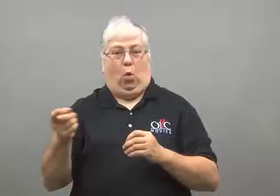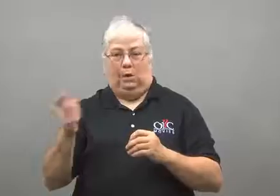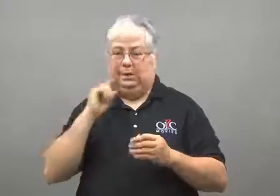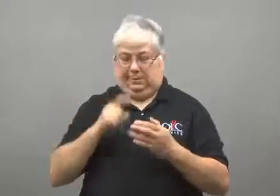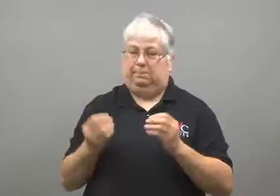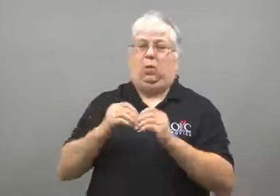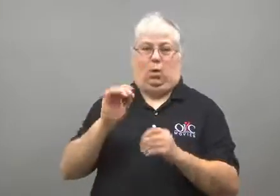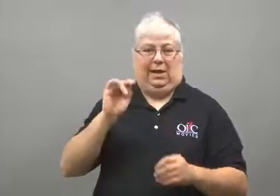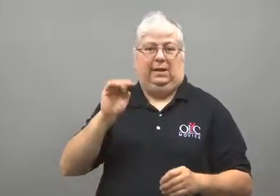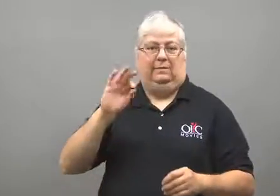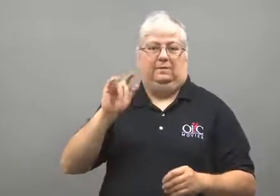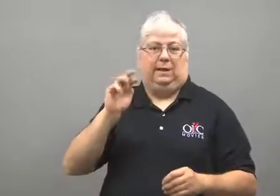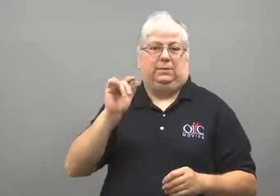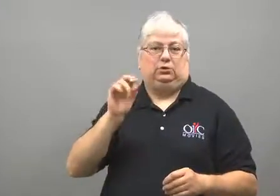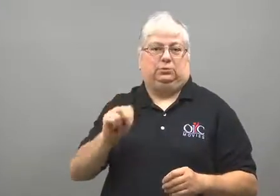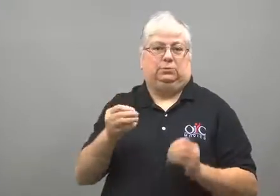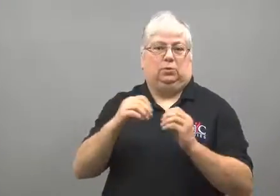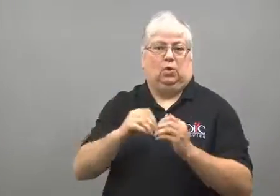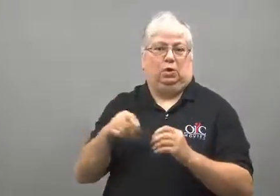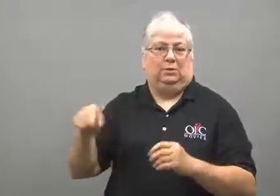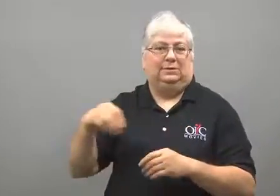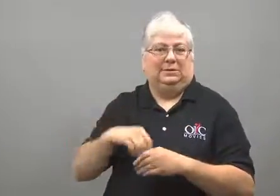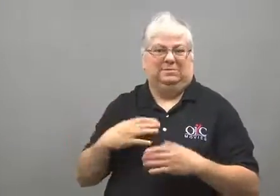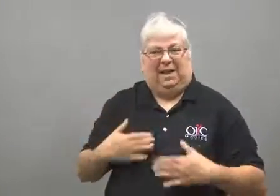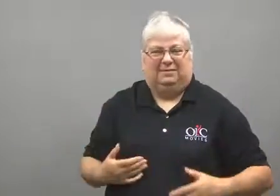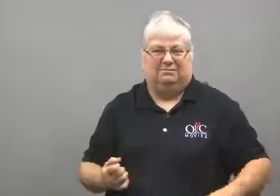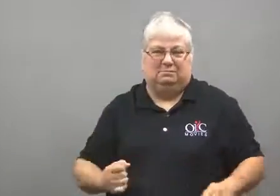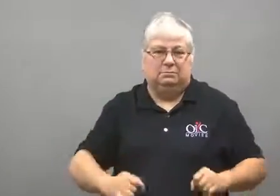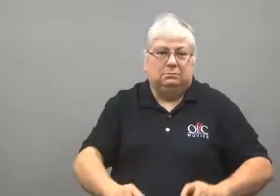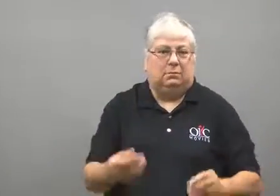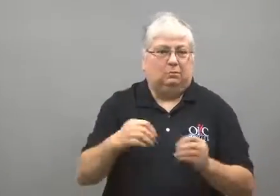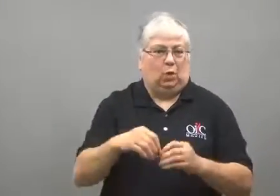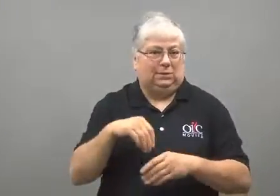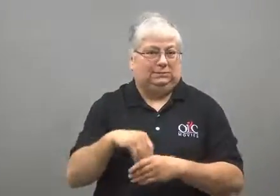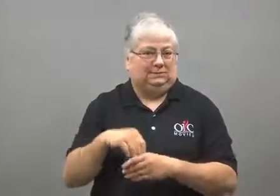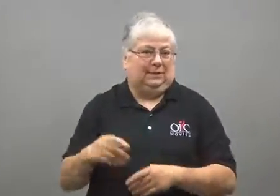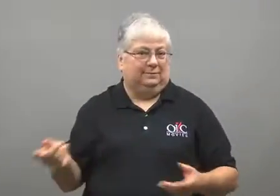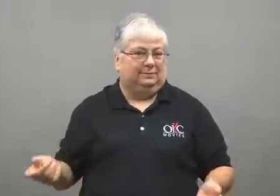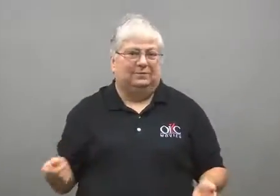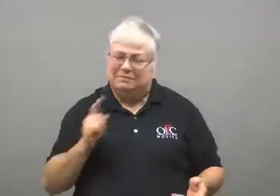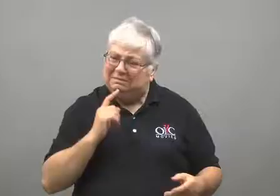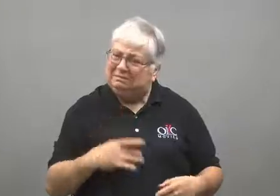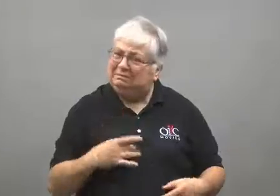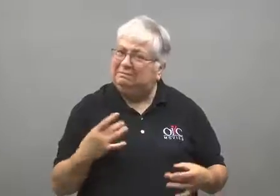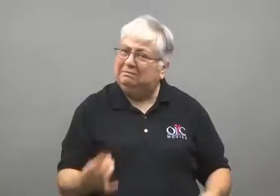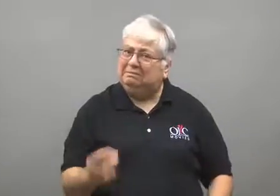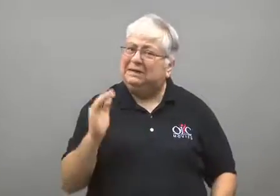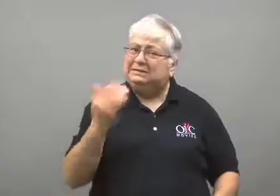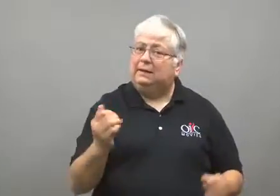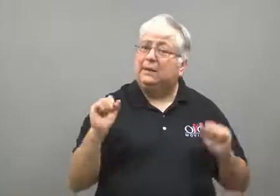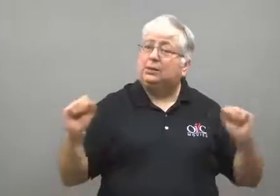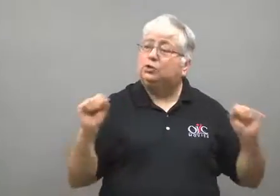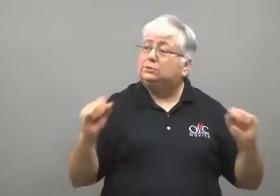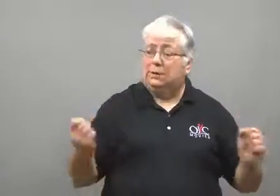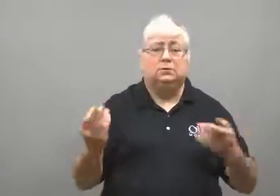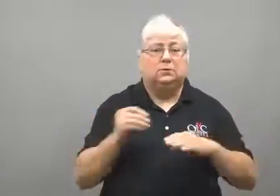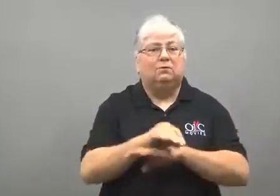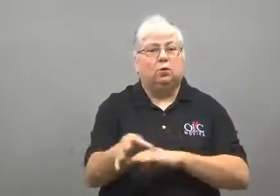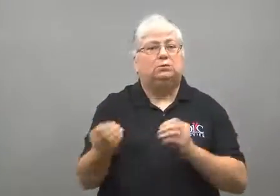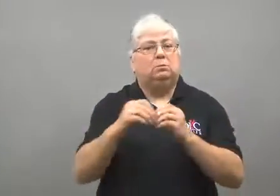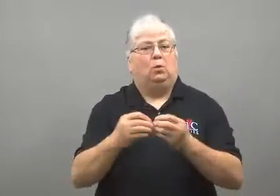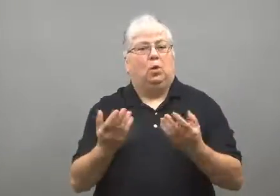They also had higher levels of inflammation.